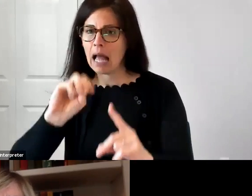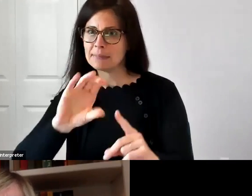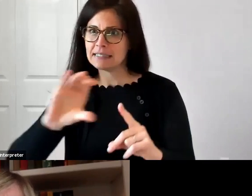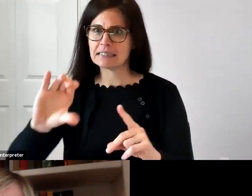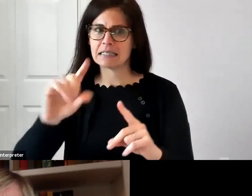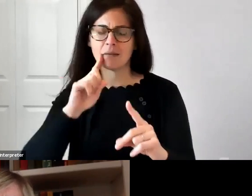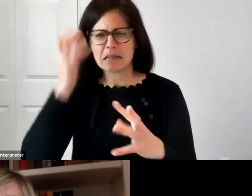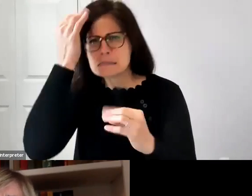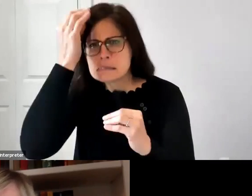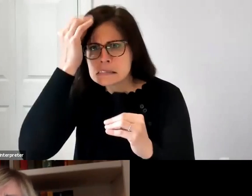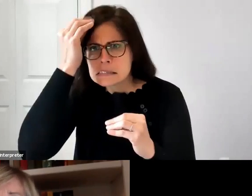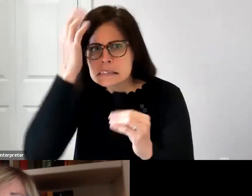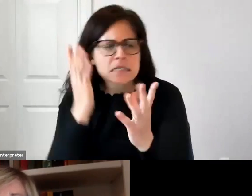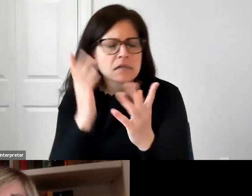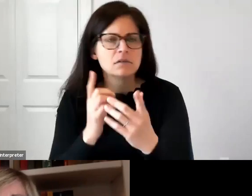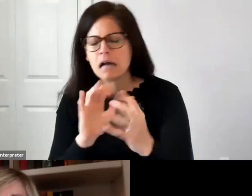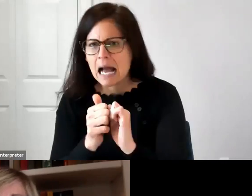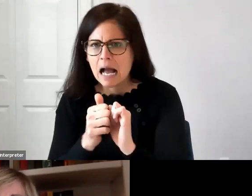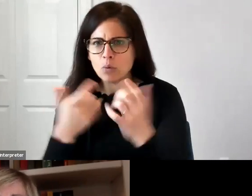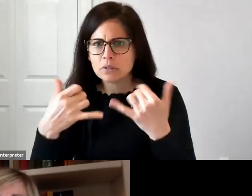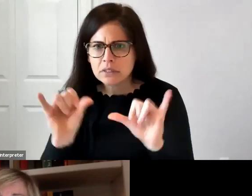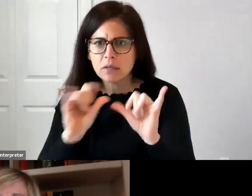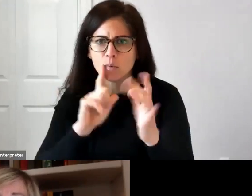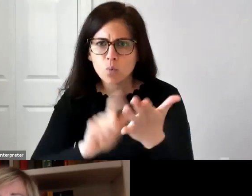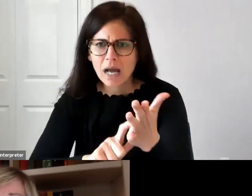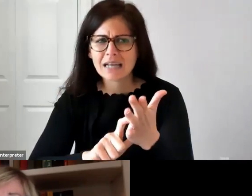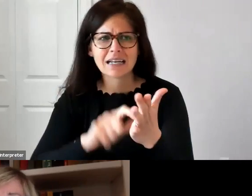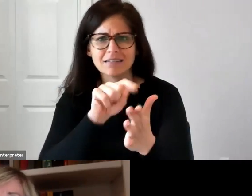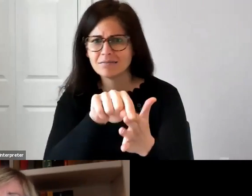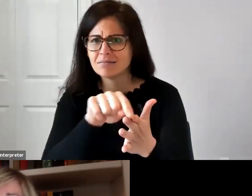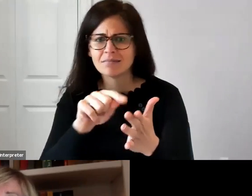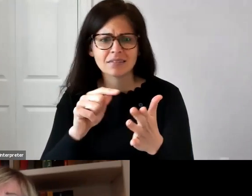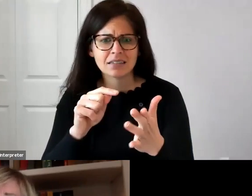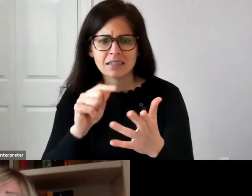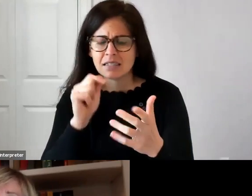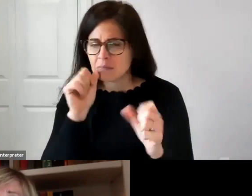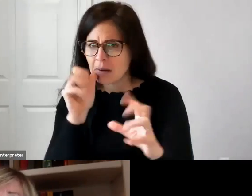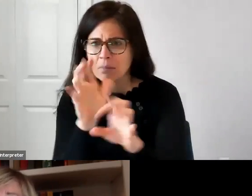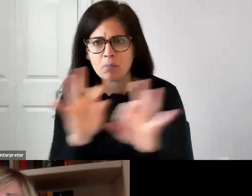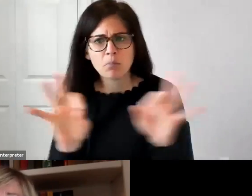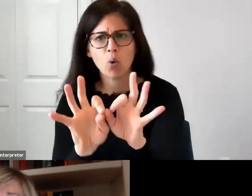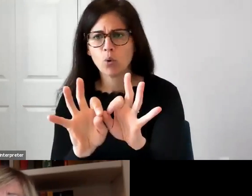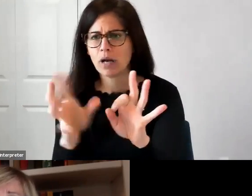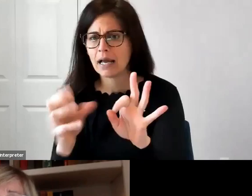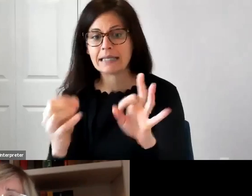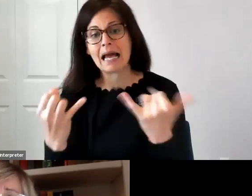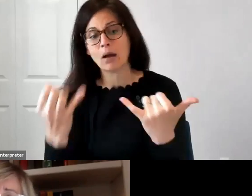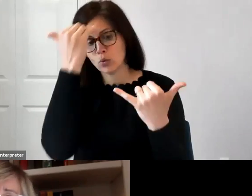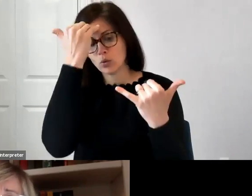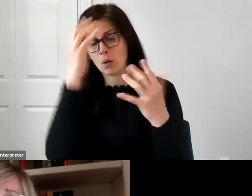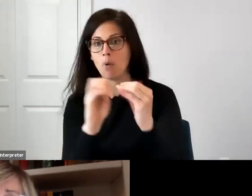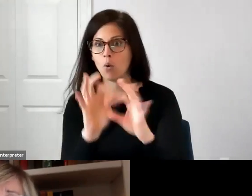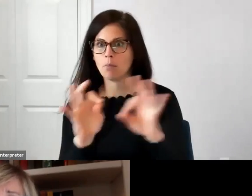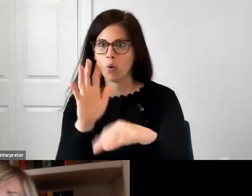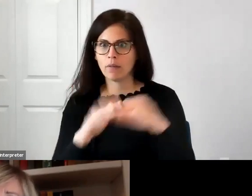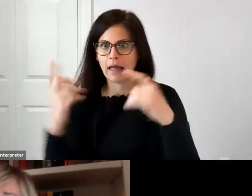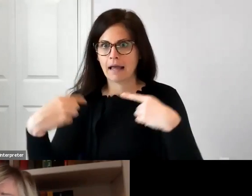about how we were still going to recognize this incredibly important and we now know more important than ever work that